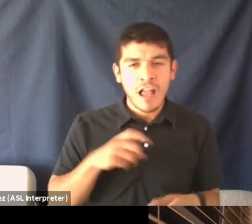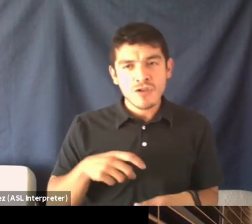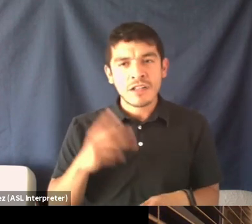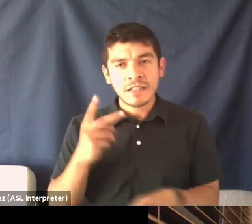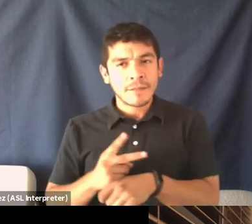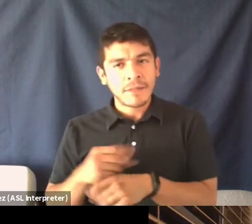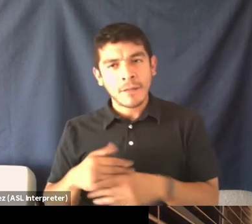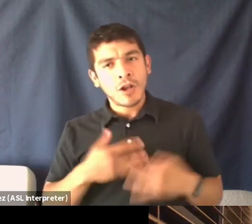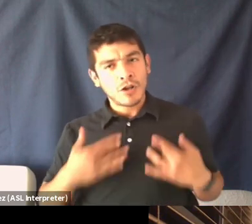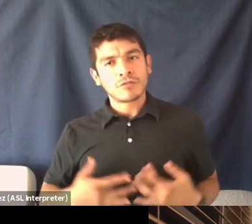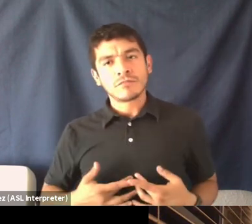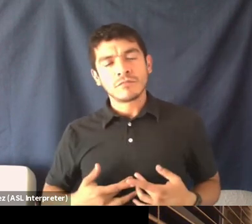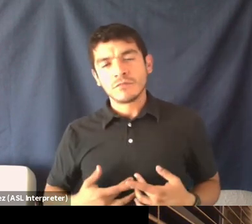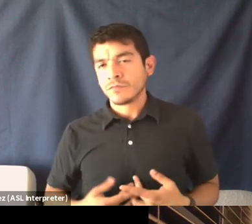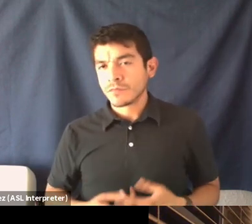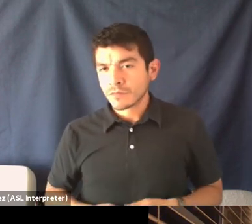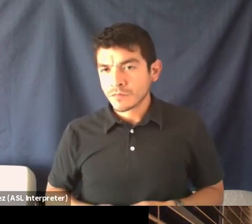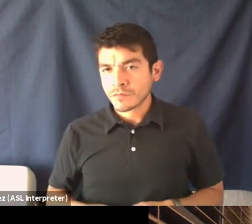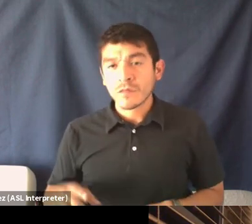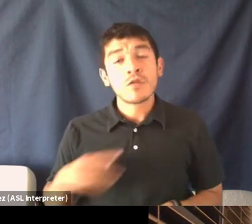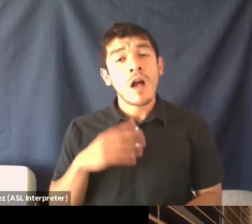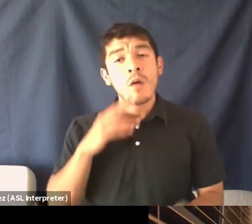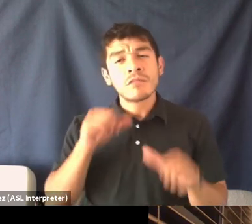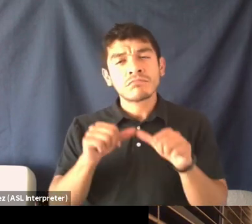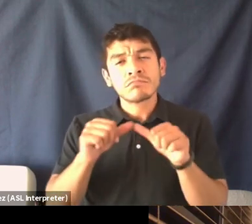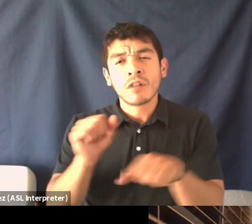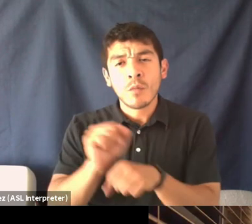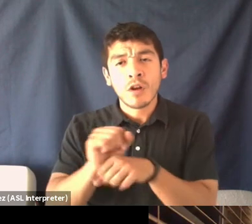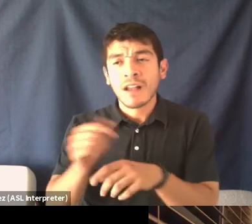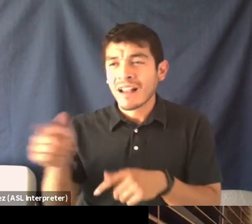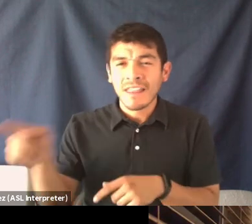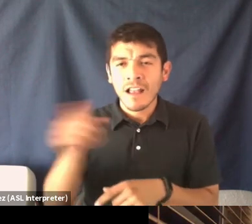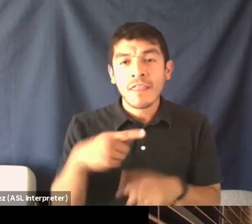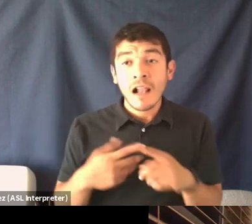And then I would keep working with nibbling here and there. Then I would submit them to the New York times Op-Docs.